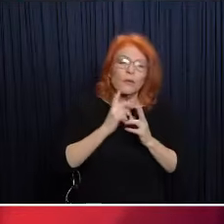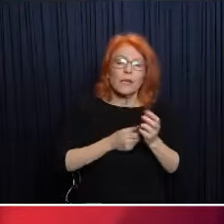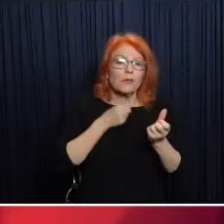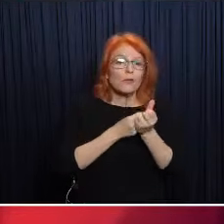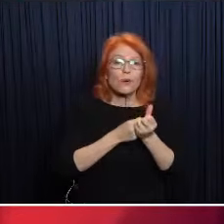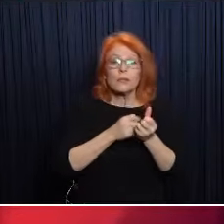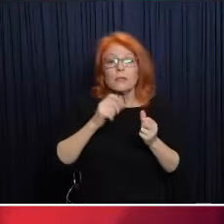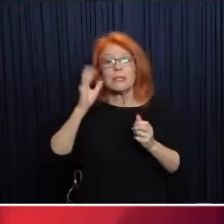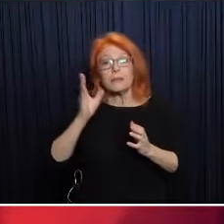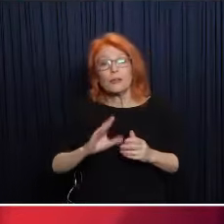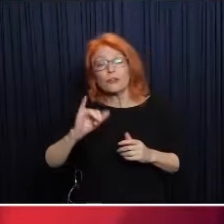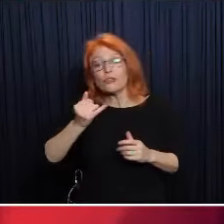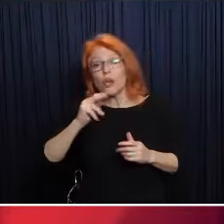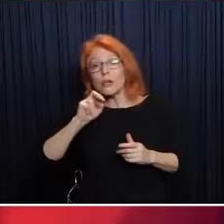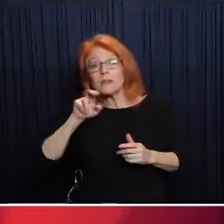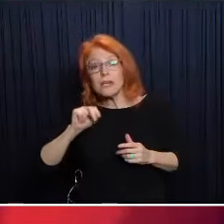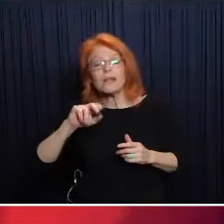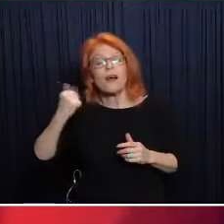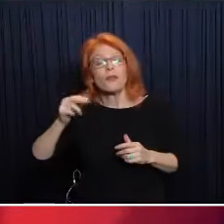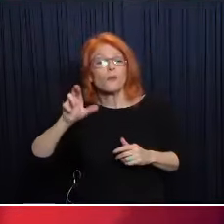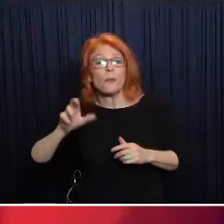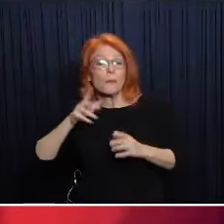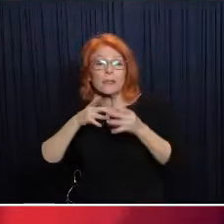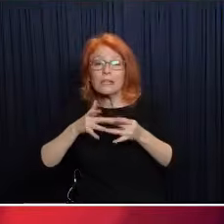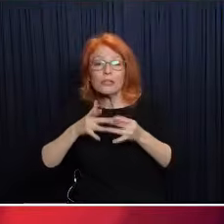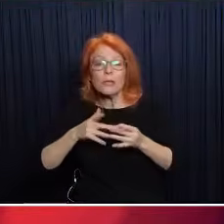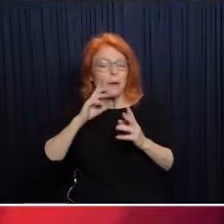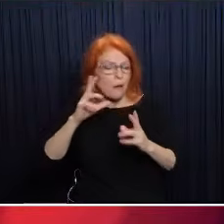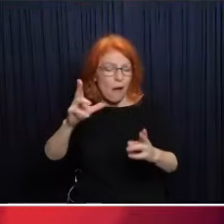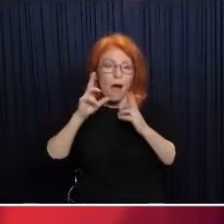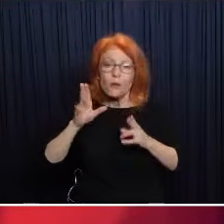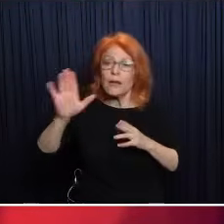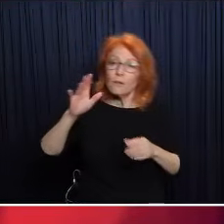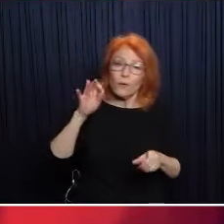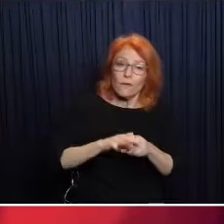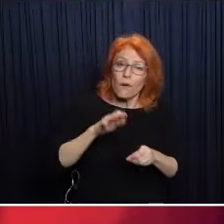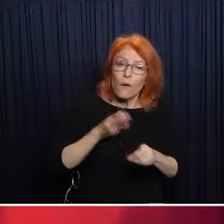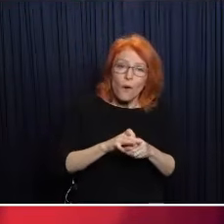REPUBLICAN SEAT. I WAS HONORED TO HAVE PUM'S